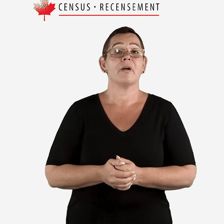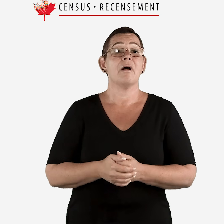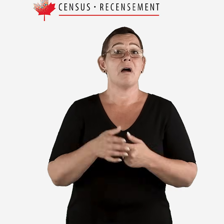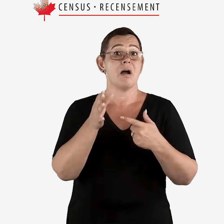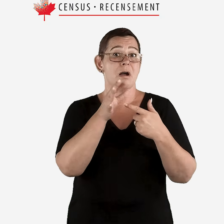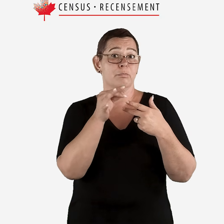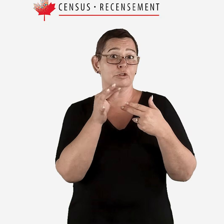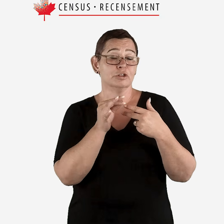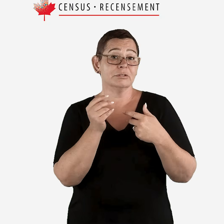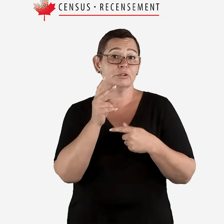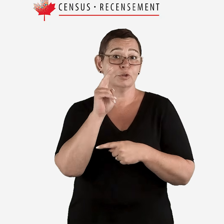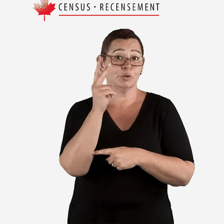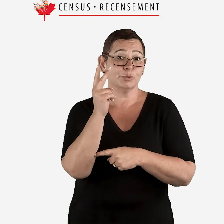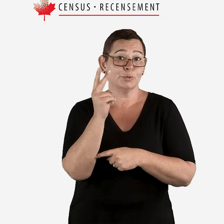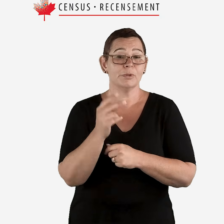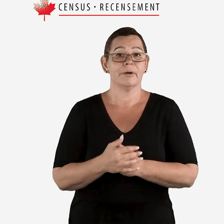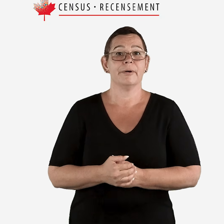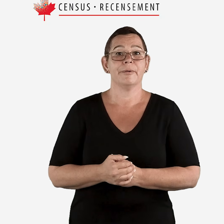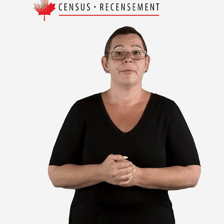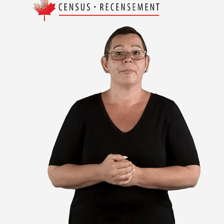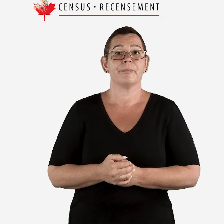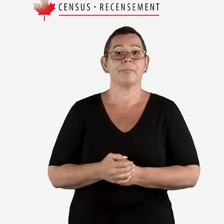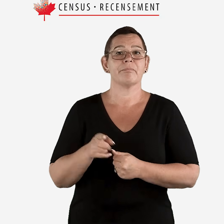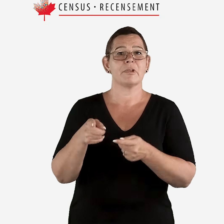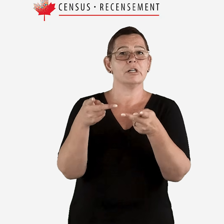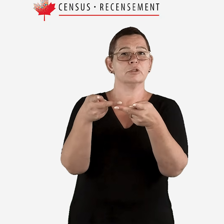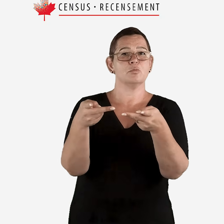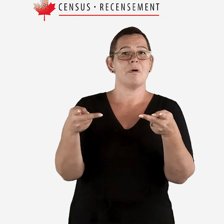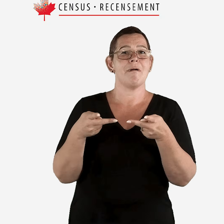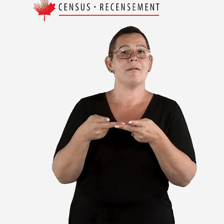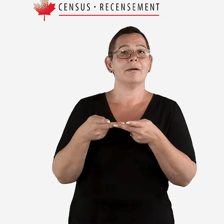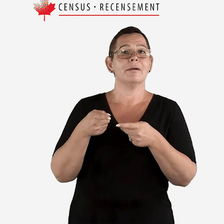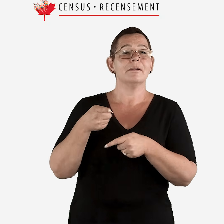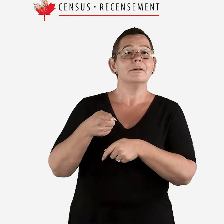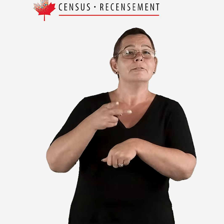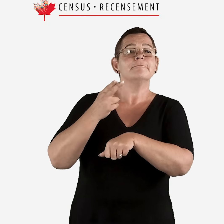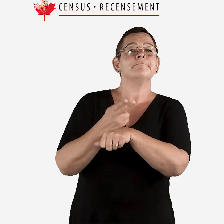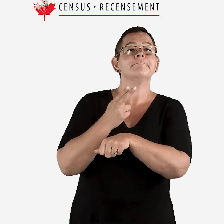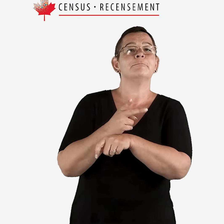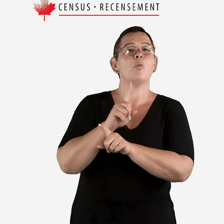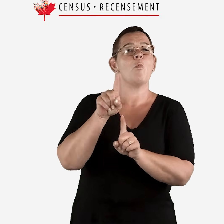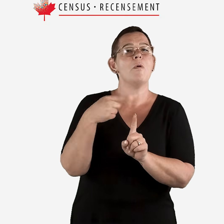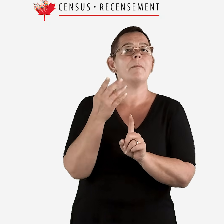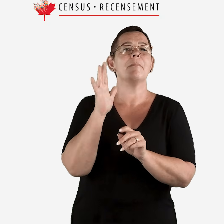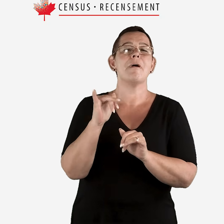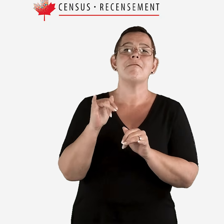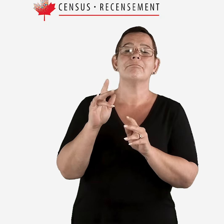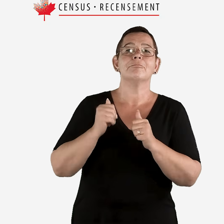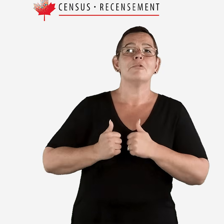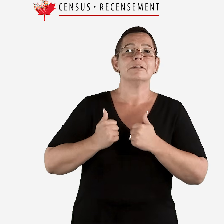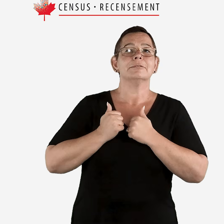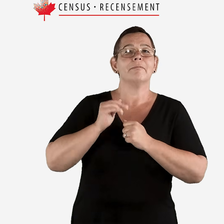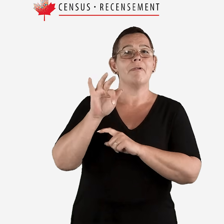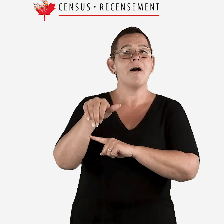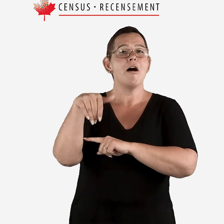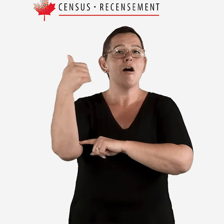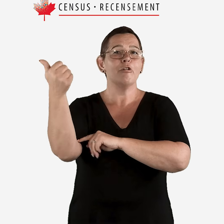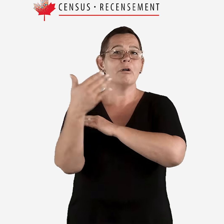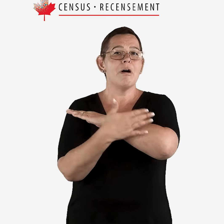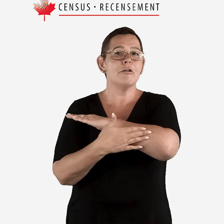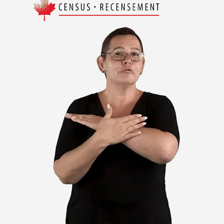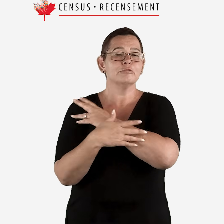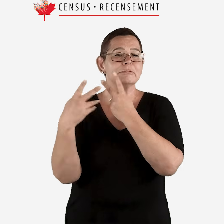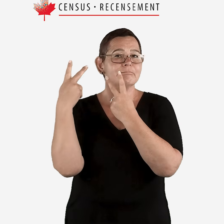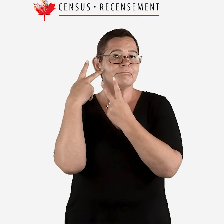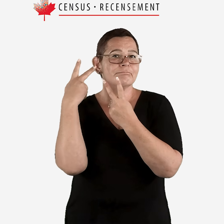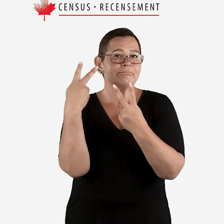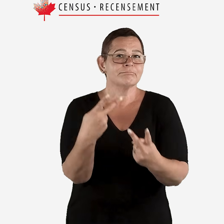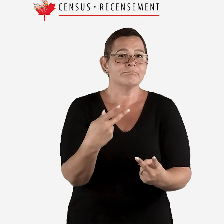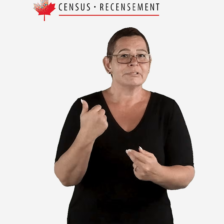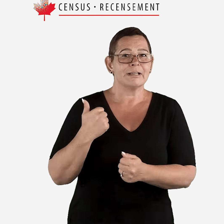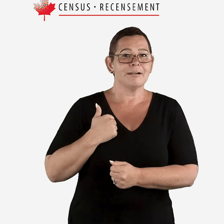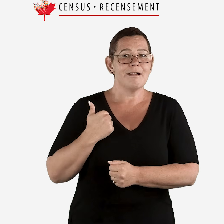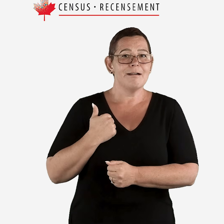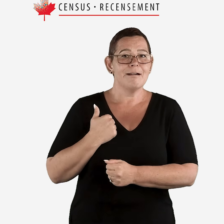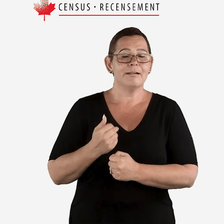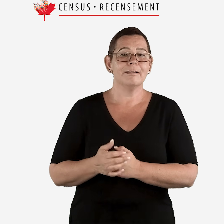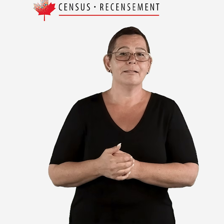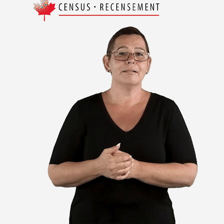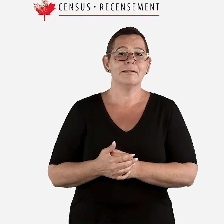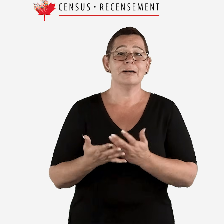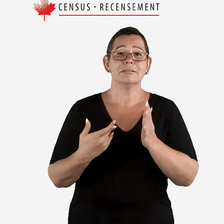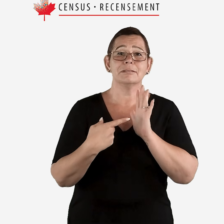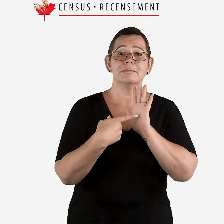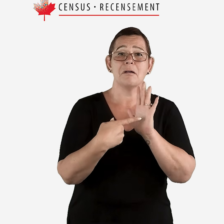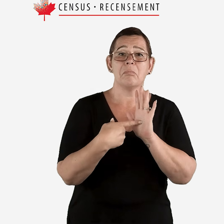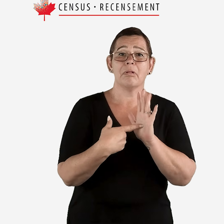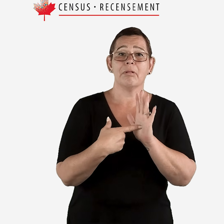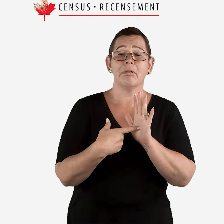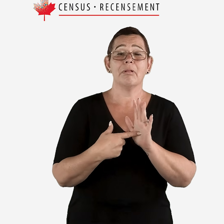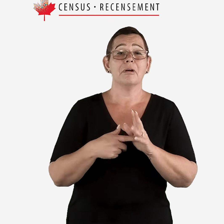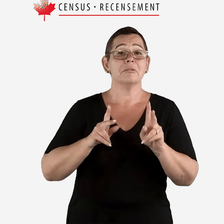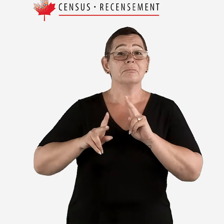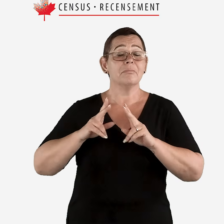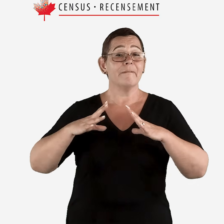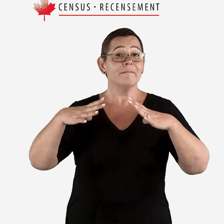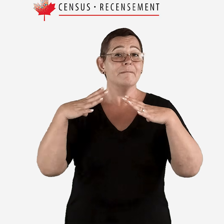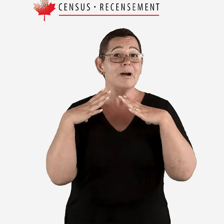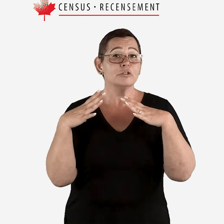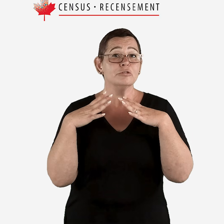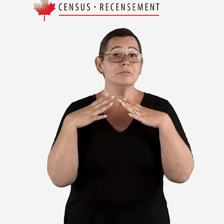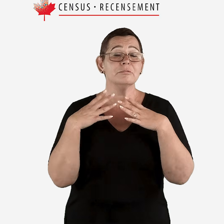Response option 2: a DWELLING OCCUPIED ONLY BY RESIDENTS OF ANOTHER COUNTRY VISITING CANADA (for example, on vacation